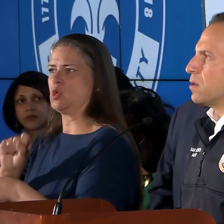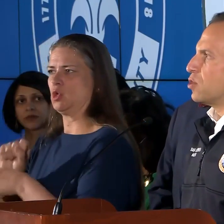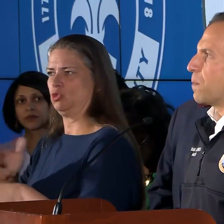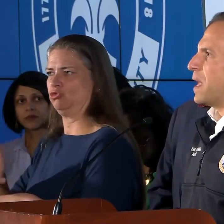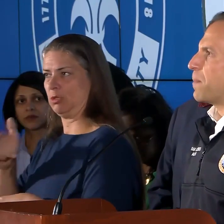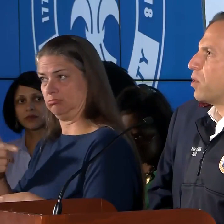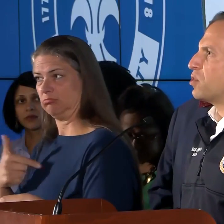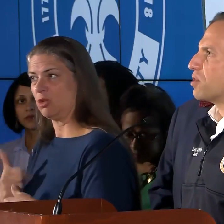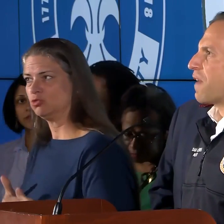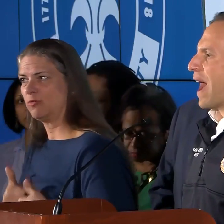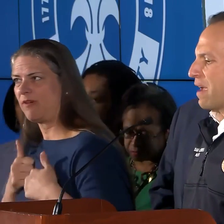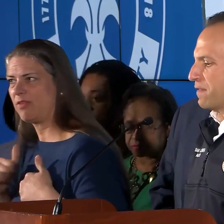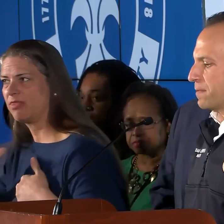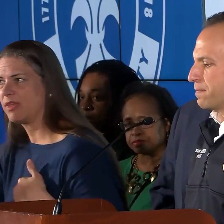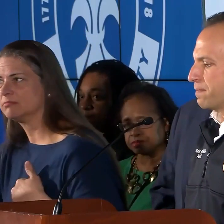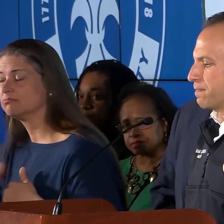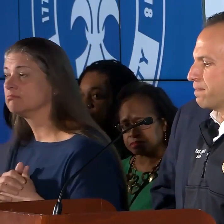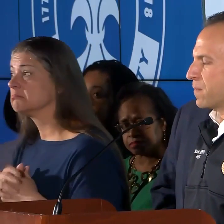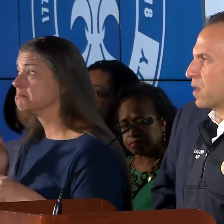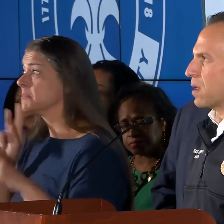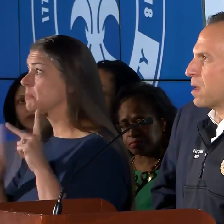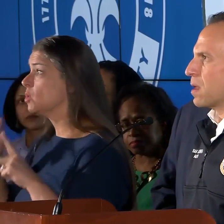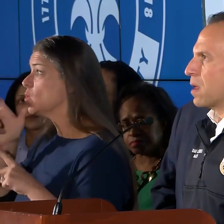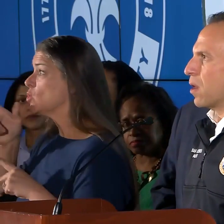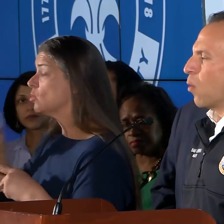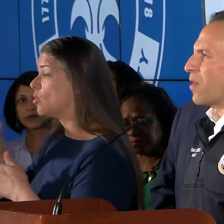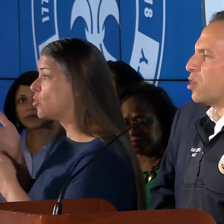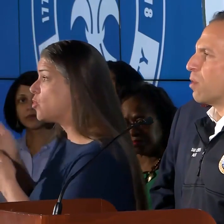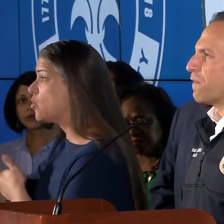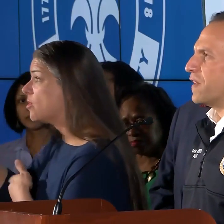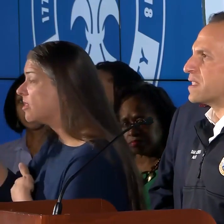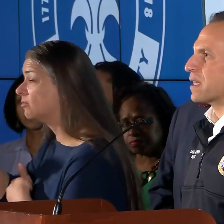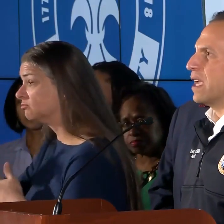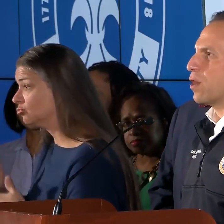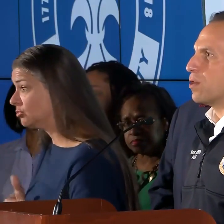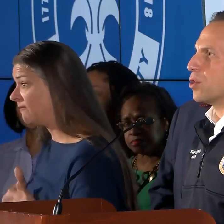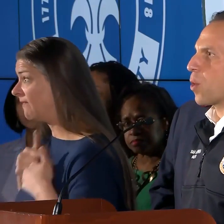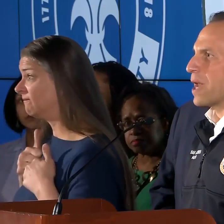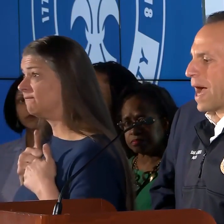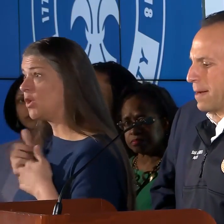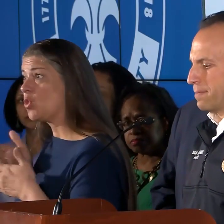to the people who survived whether you were physically hurt or not.